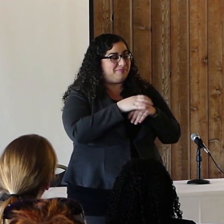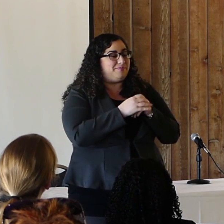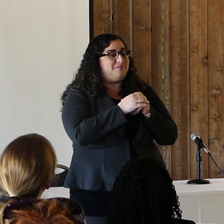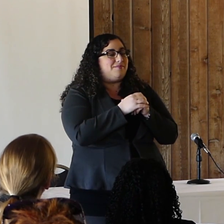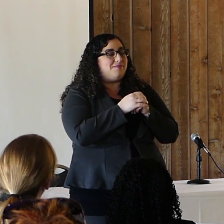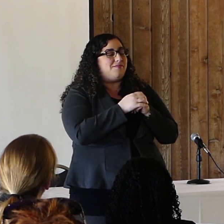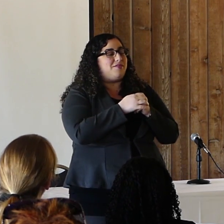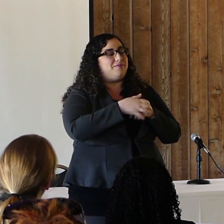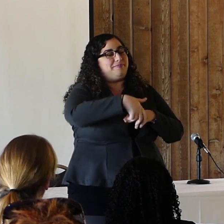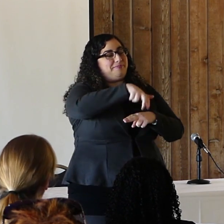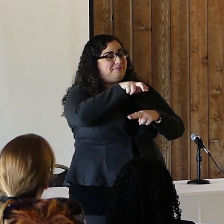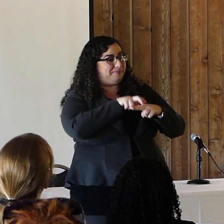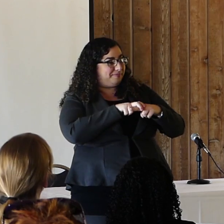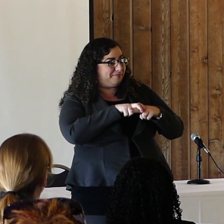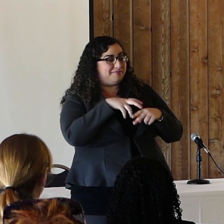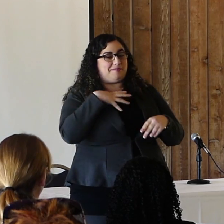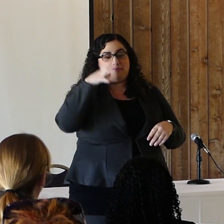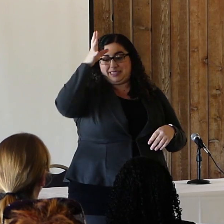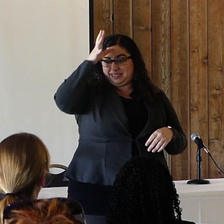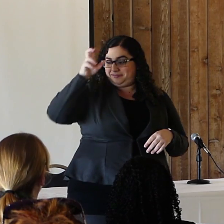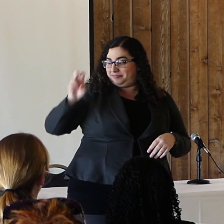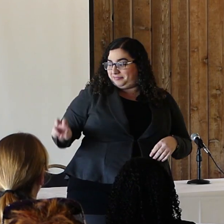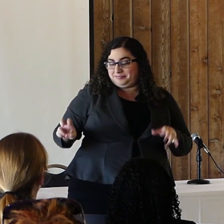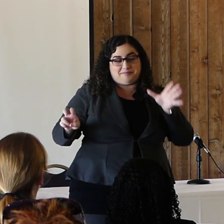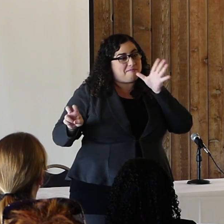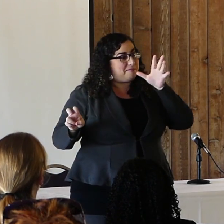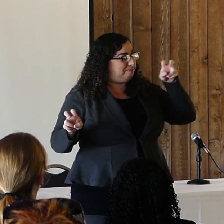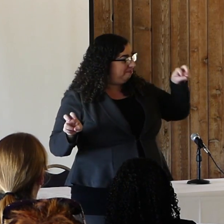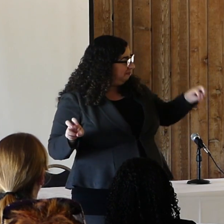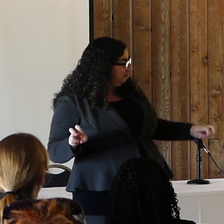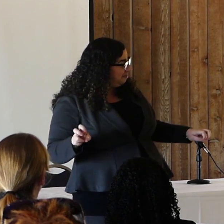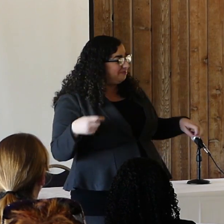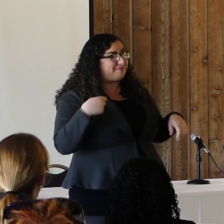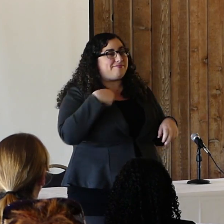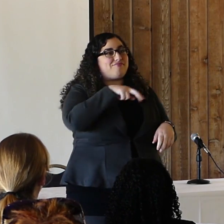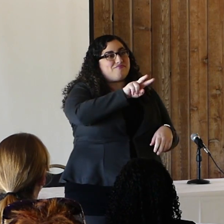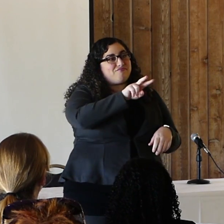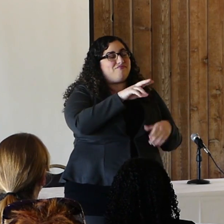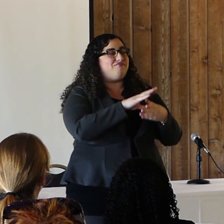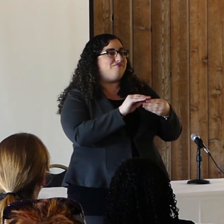for a walk and I remember that I entered the church at one time and I sat there.